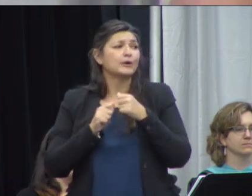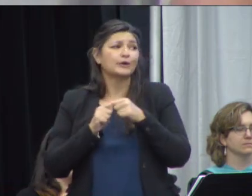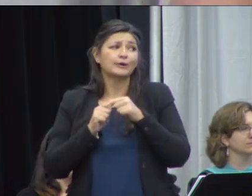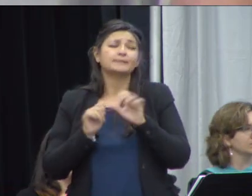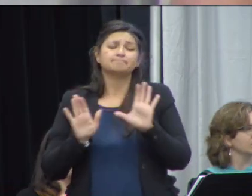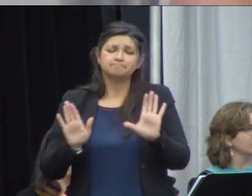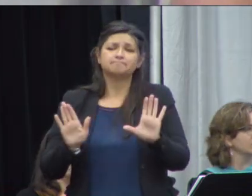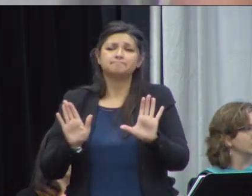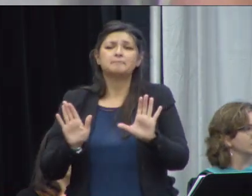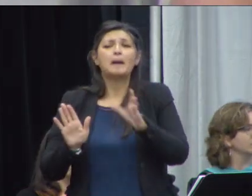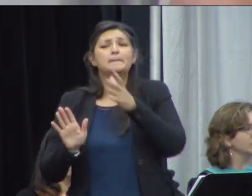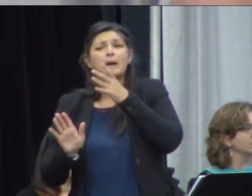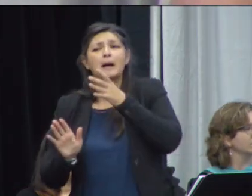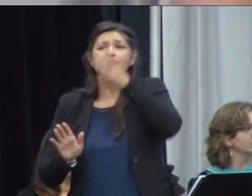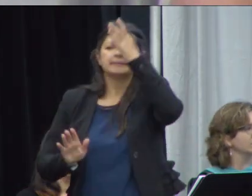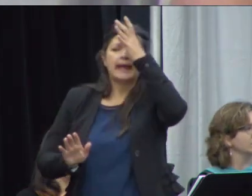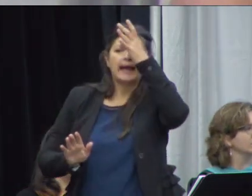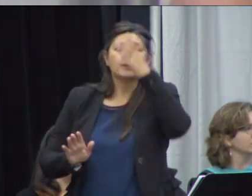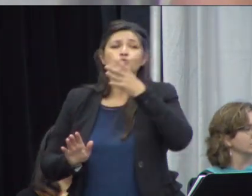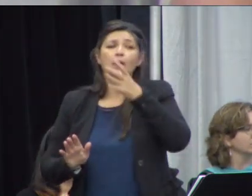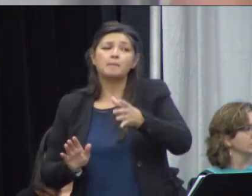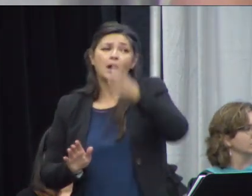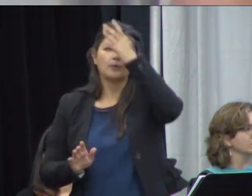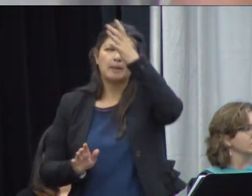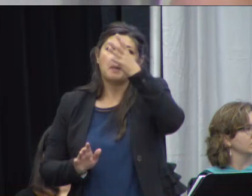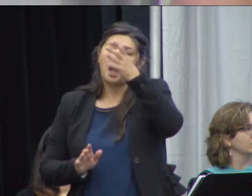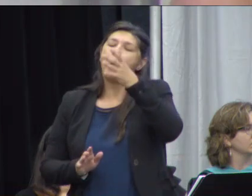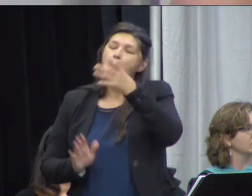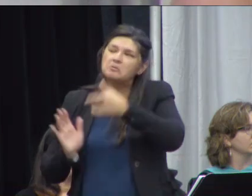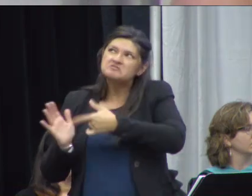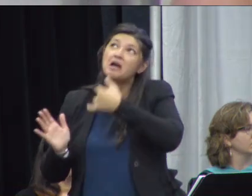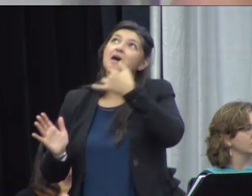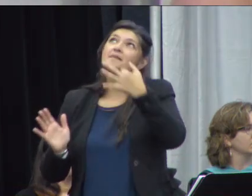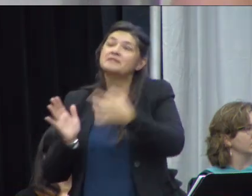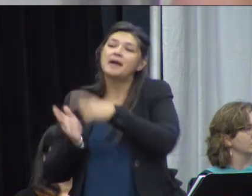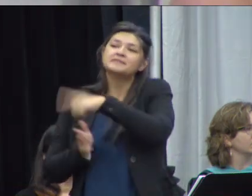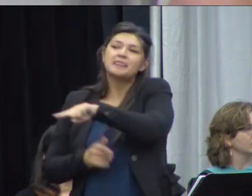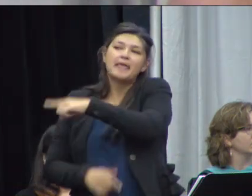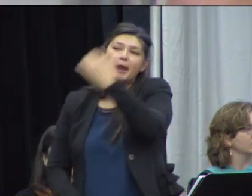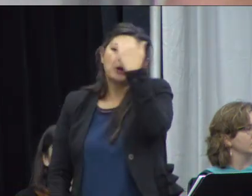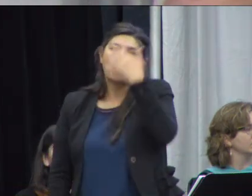or Grandma and Grandpa do know best. Don't be afraid to listen to their advice.